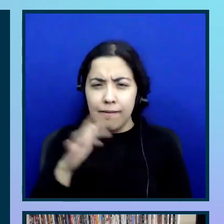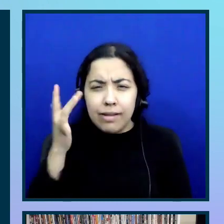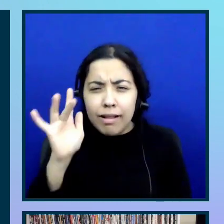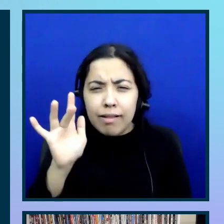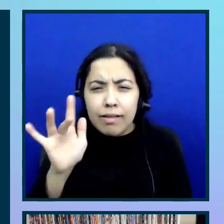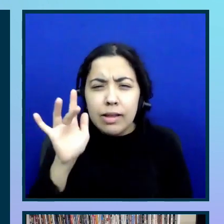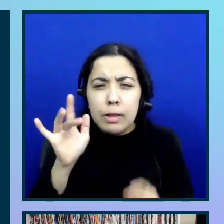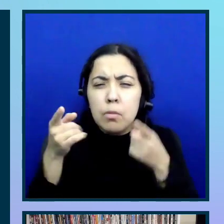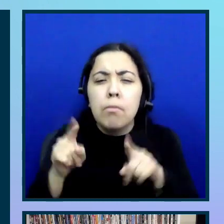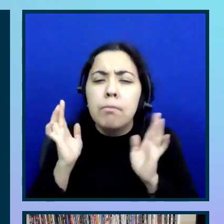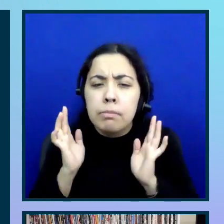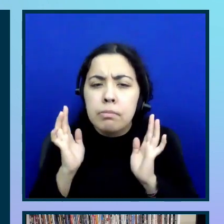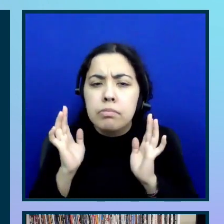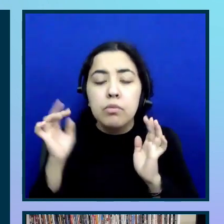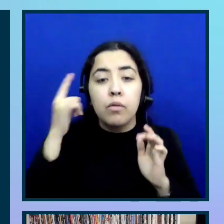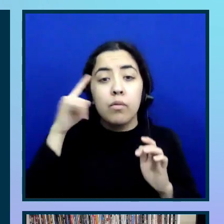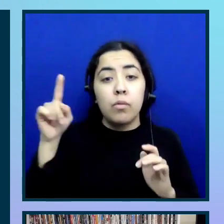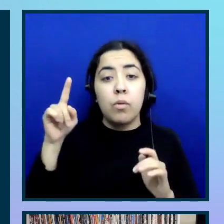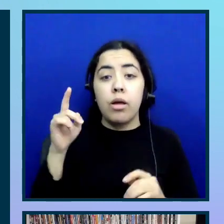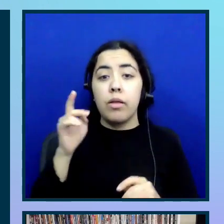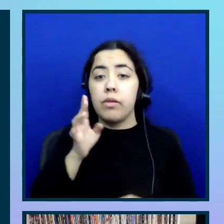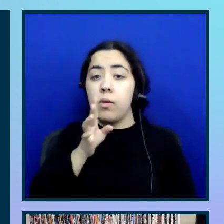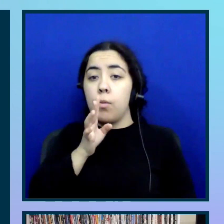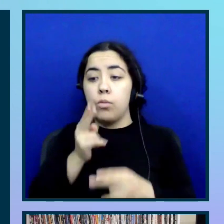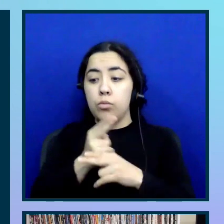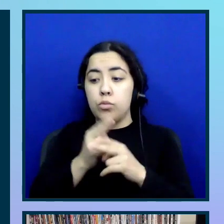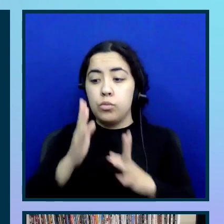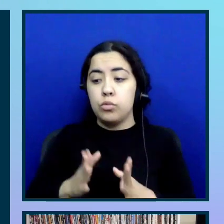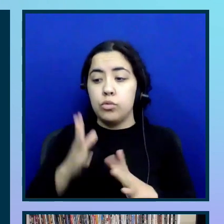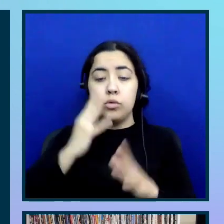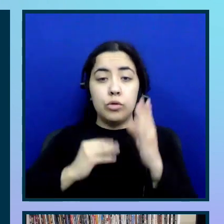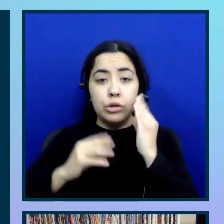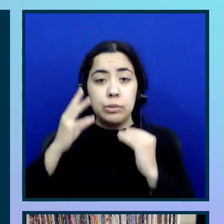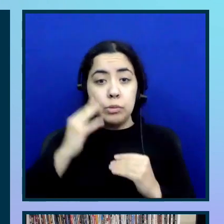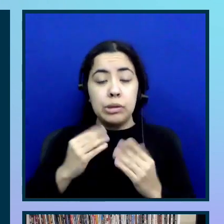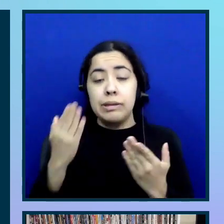For the oral user experience that is in this example, what a screen reader user might hear,